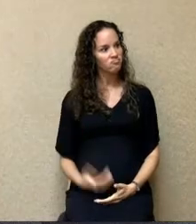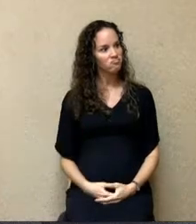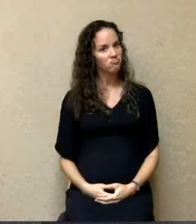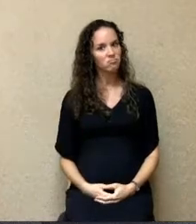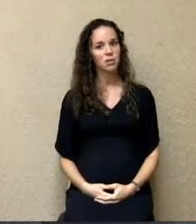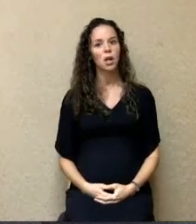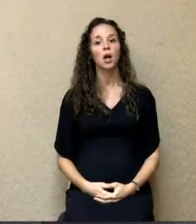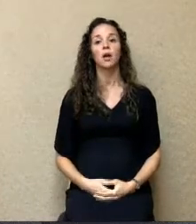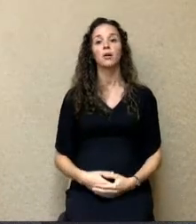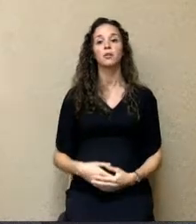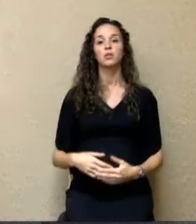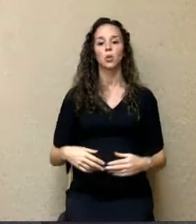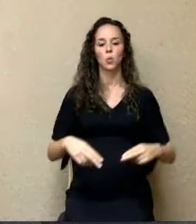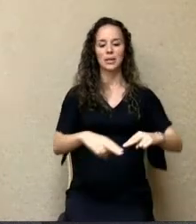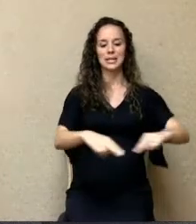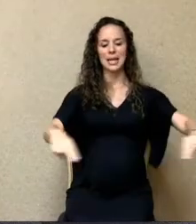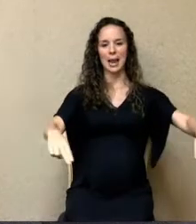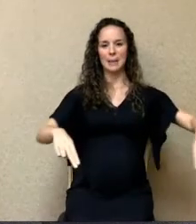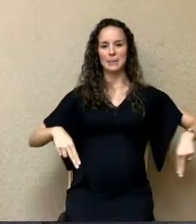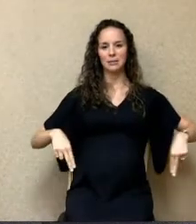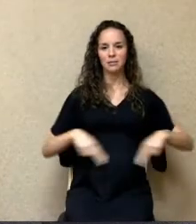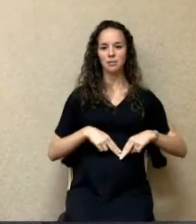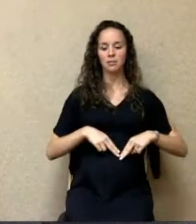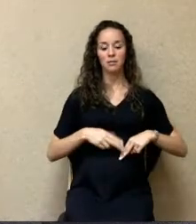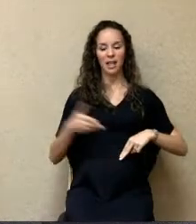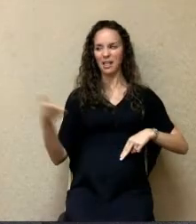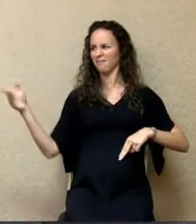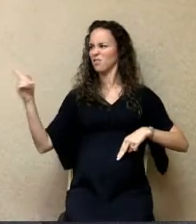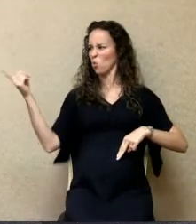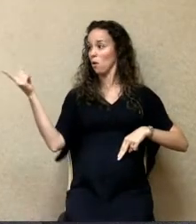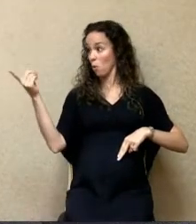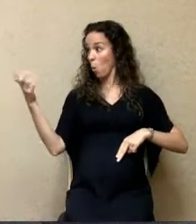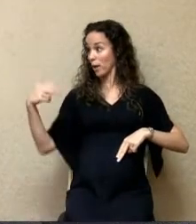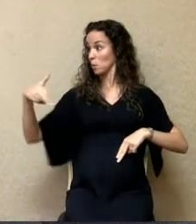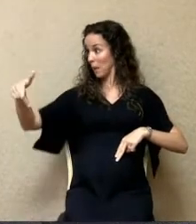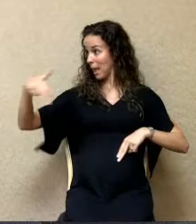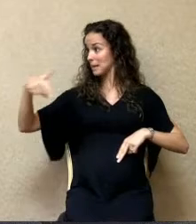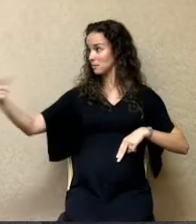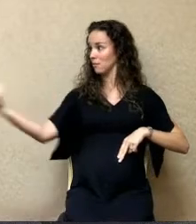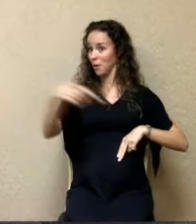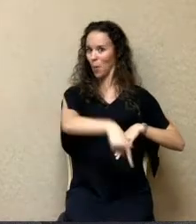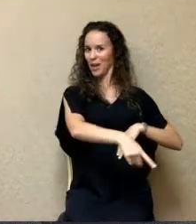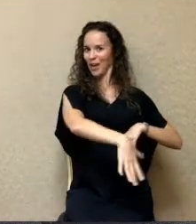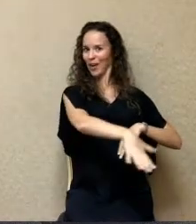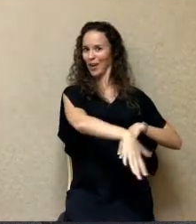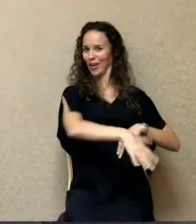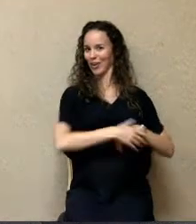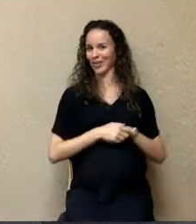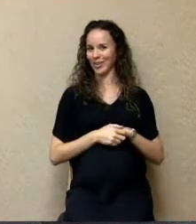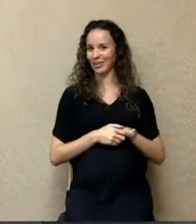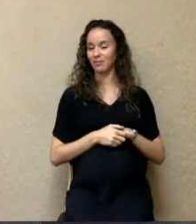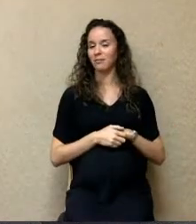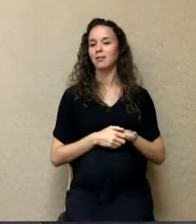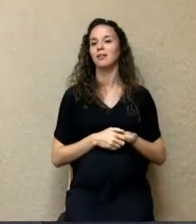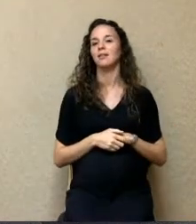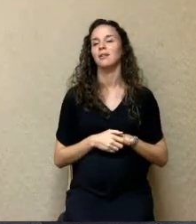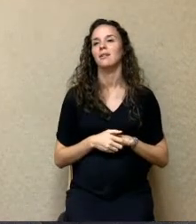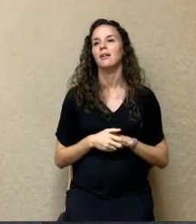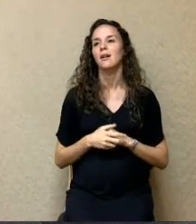So, we taped off an area of just like here's where if you'd like to do some pacing, here's where it is.